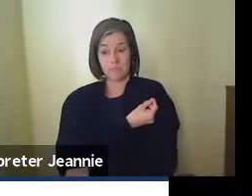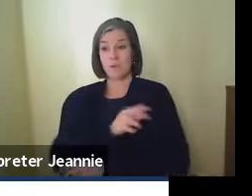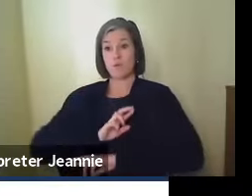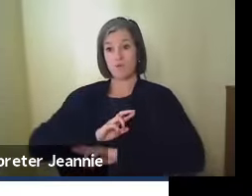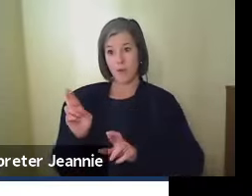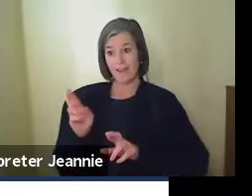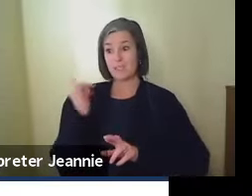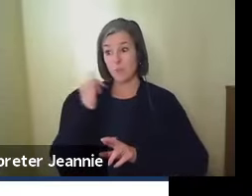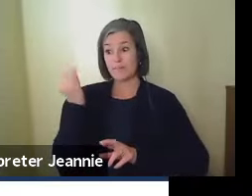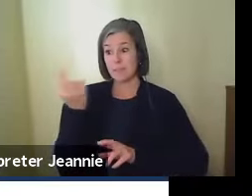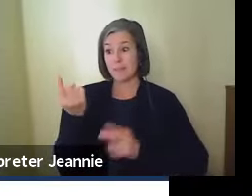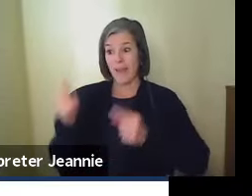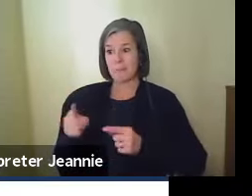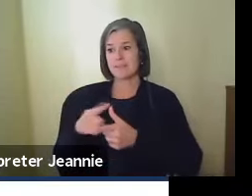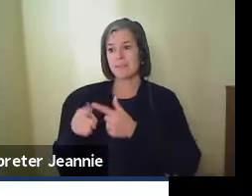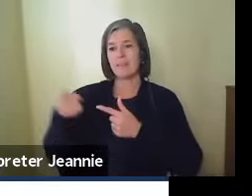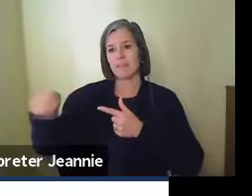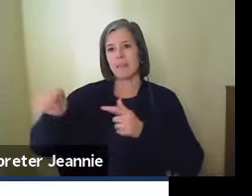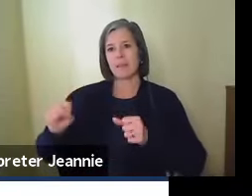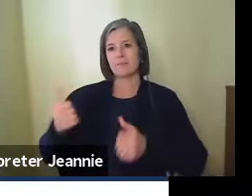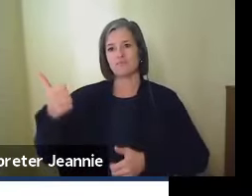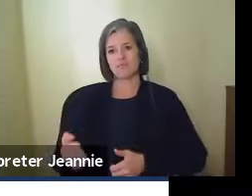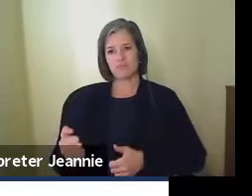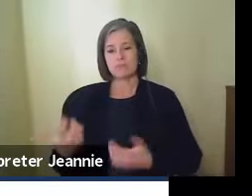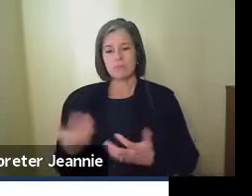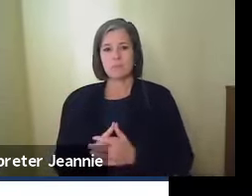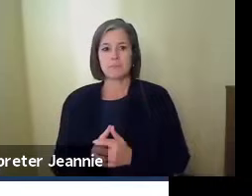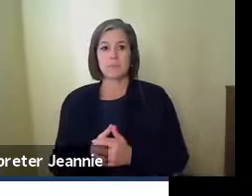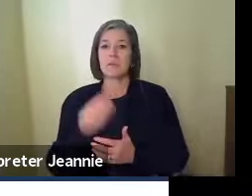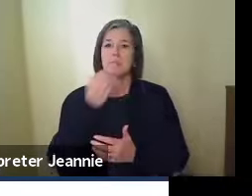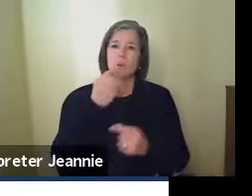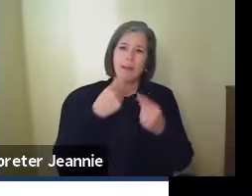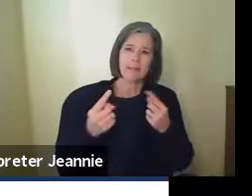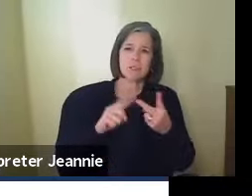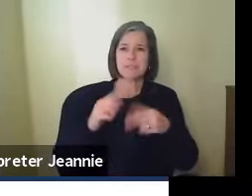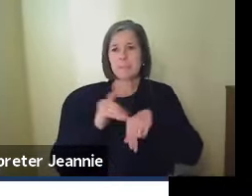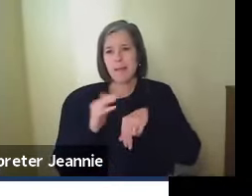For any other allergies, food allergies, pet allergies, environmental allergies,